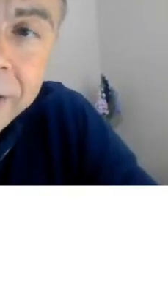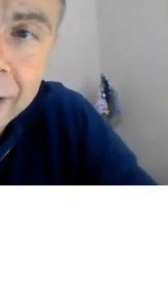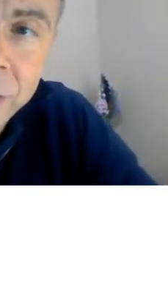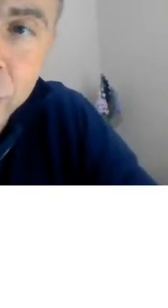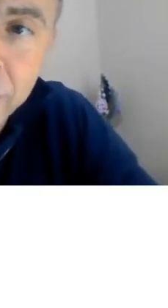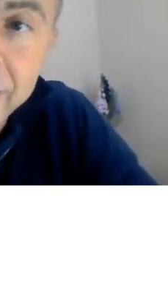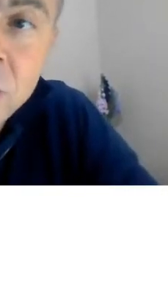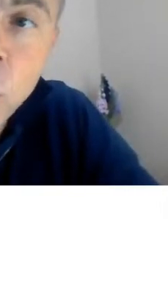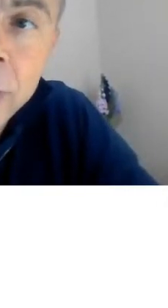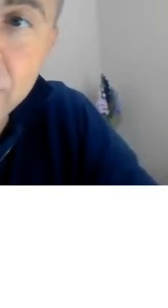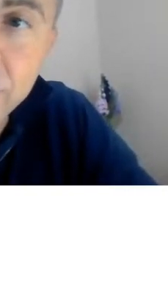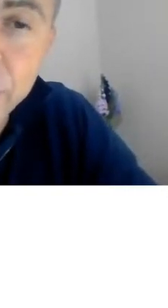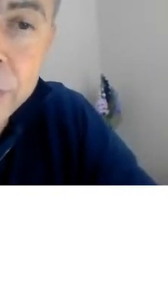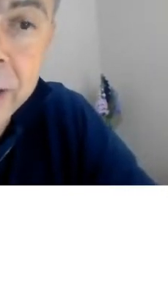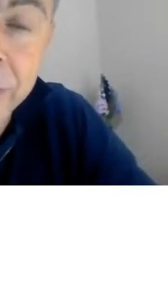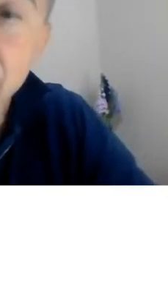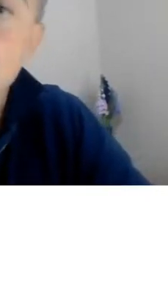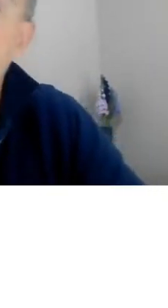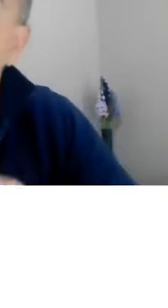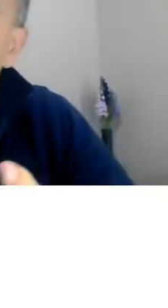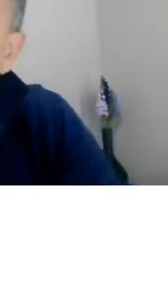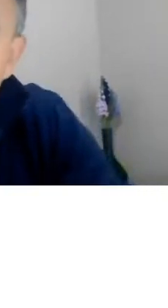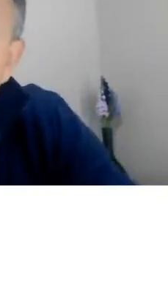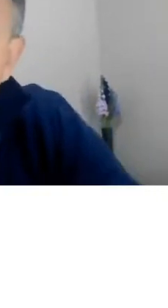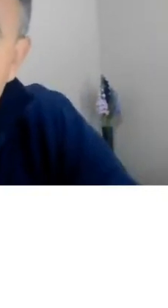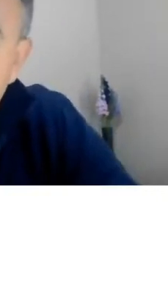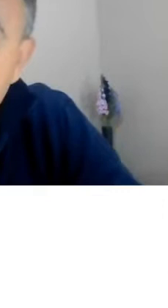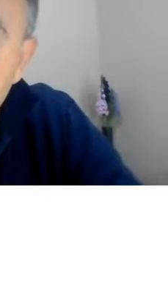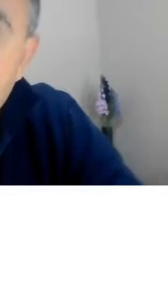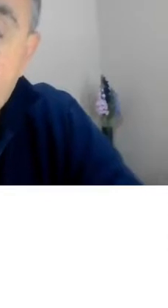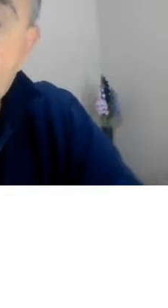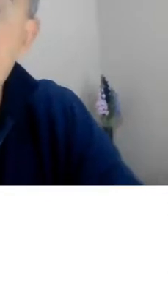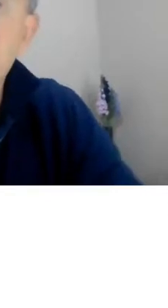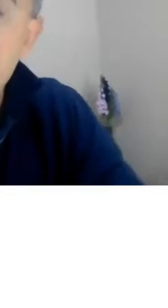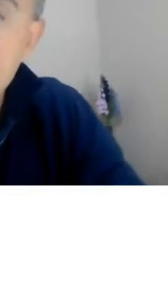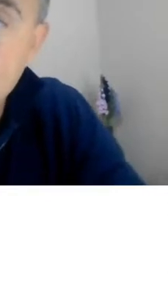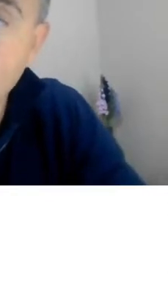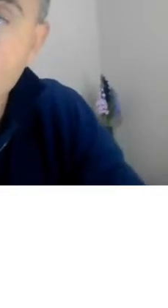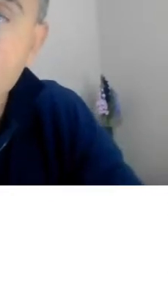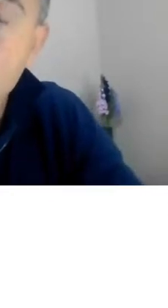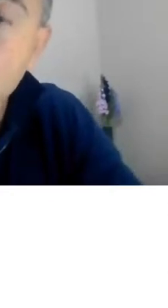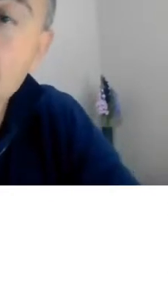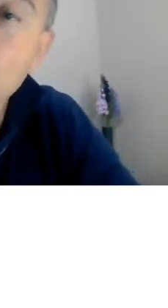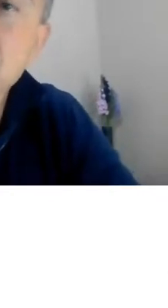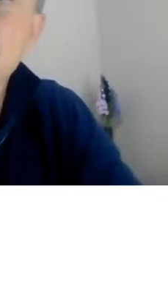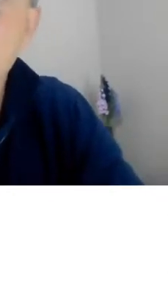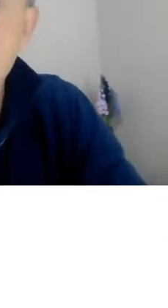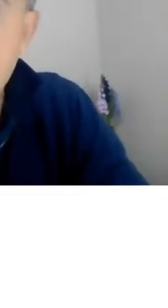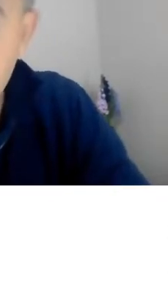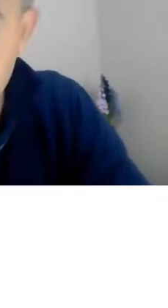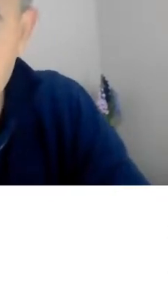answer is 23 percent but it's interesting that most people thought it was even higher than that